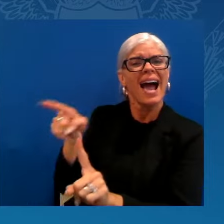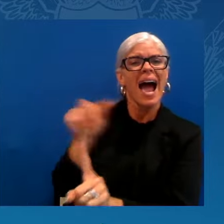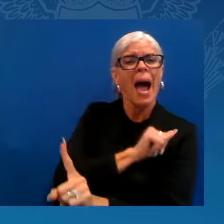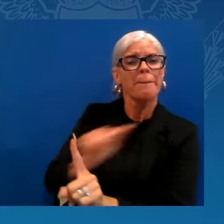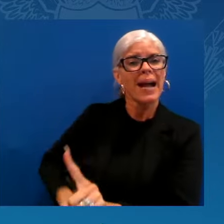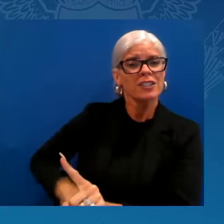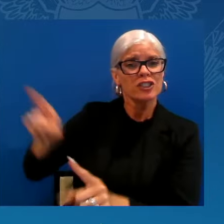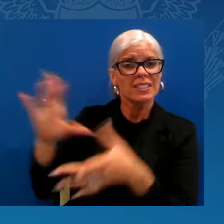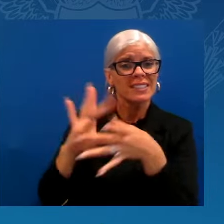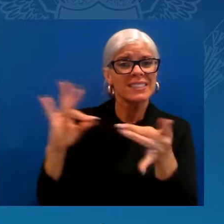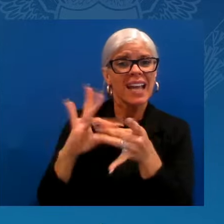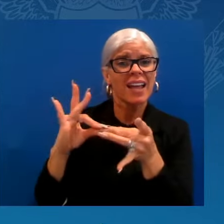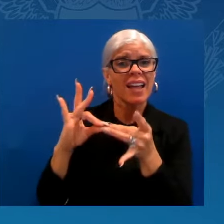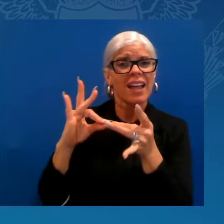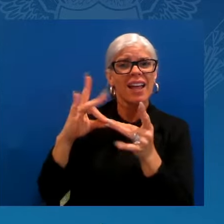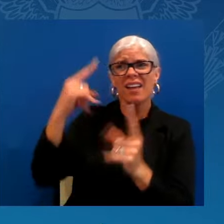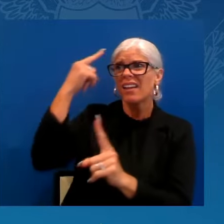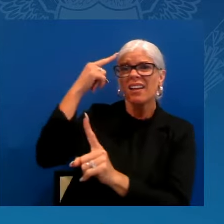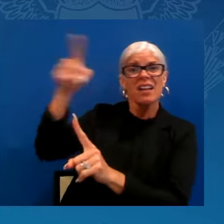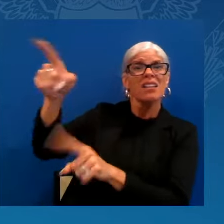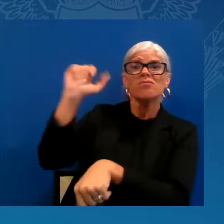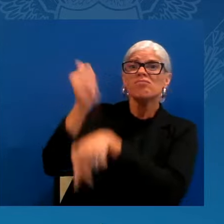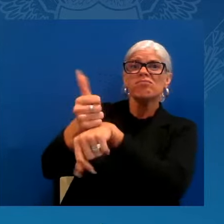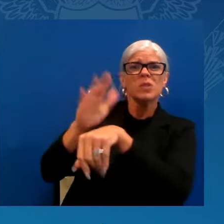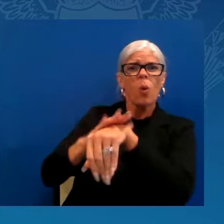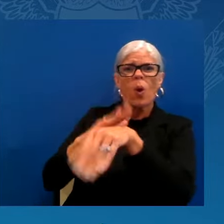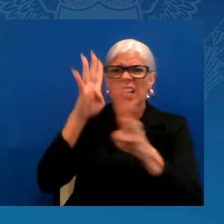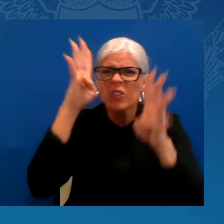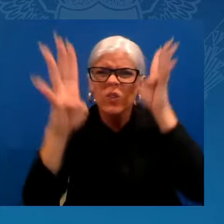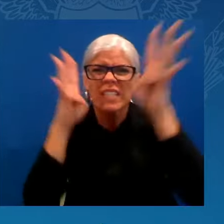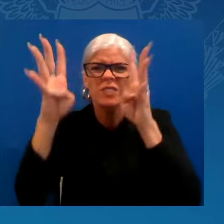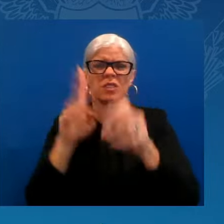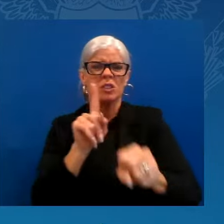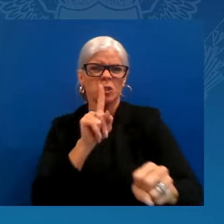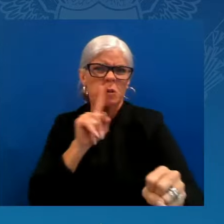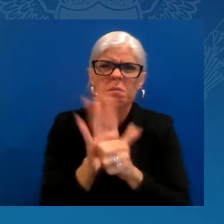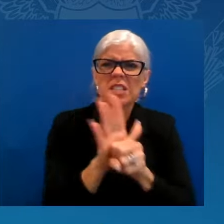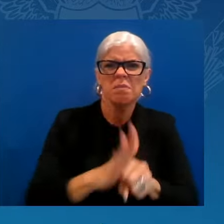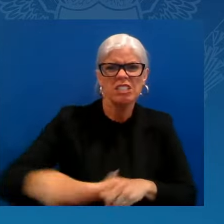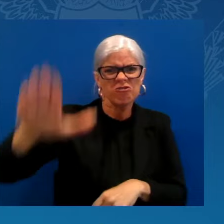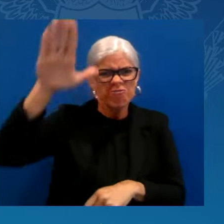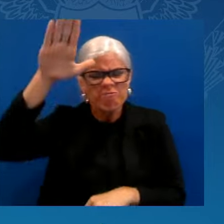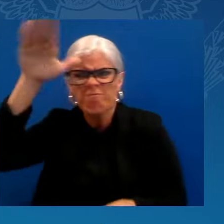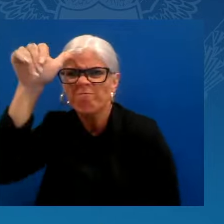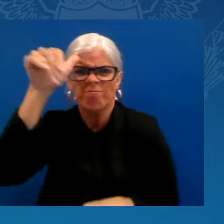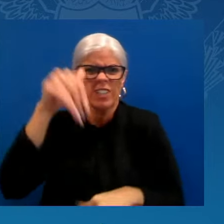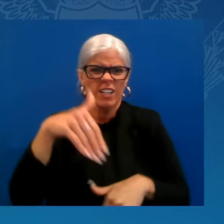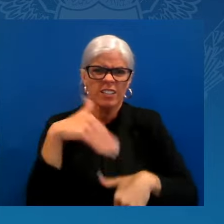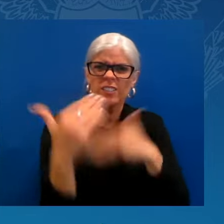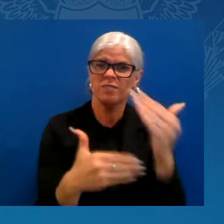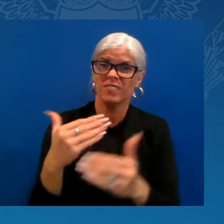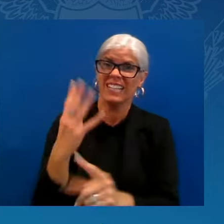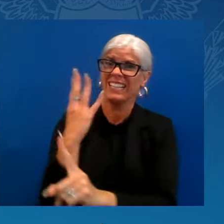As Israel developed over the decades, the United States has been a proud and steadfast partner.